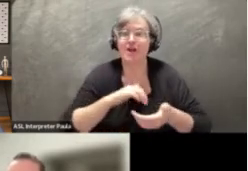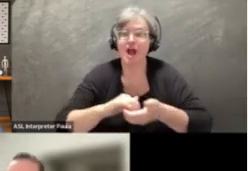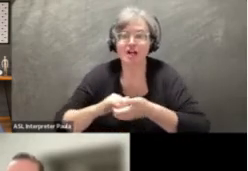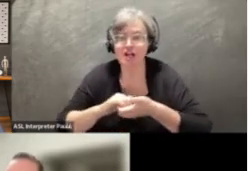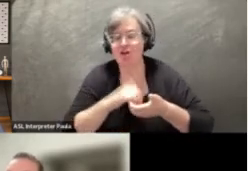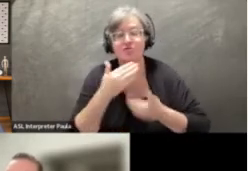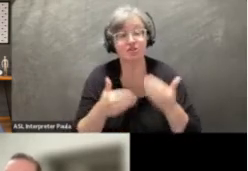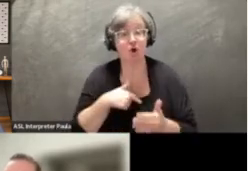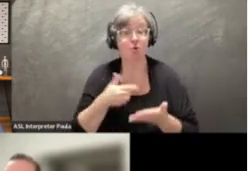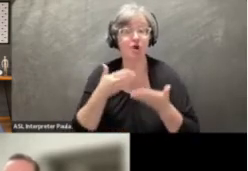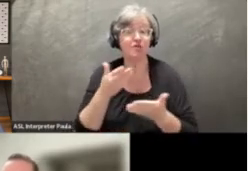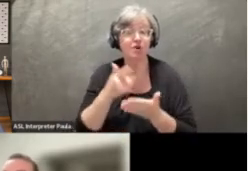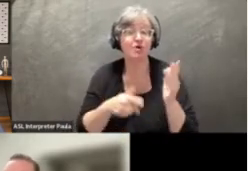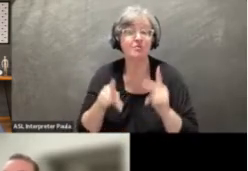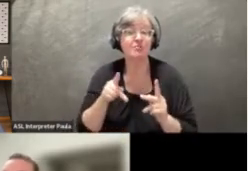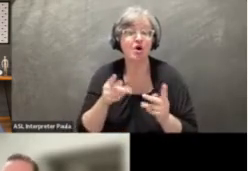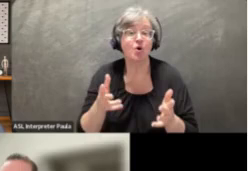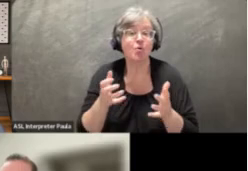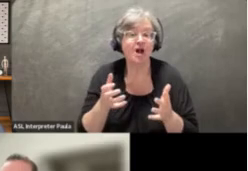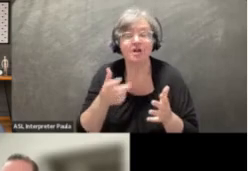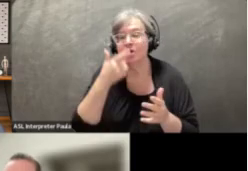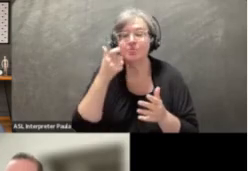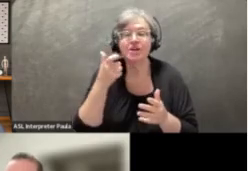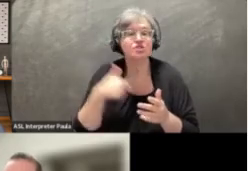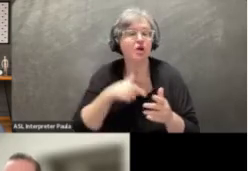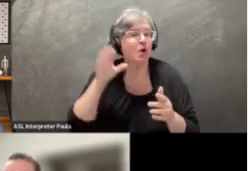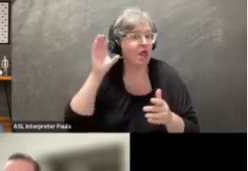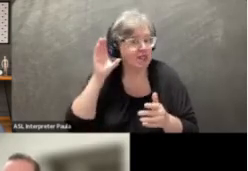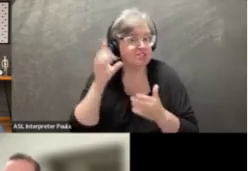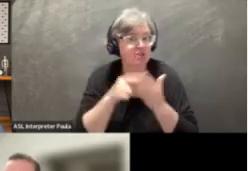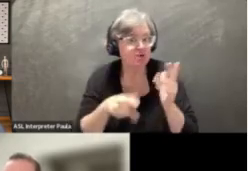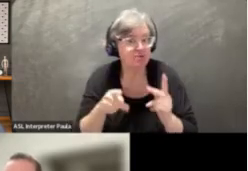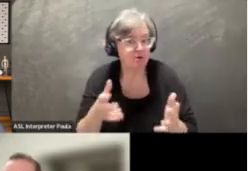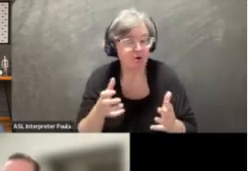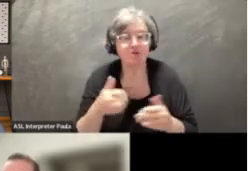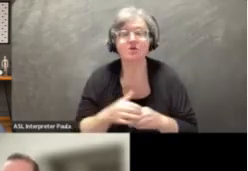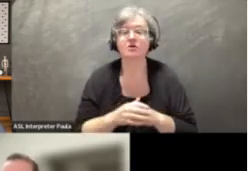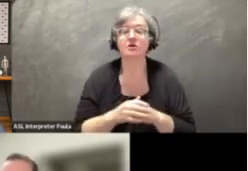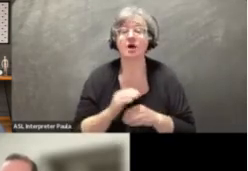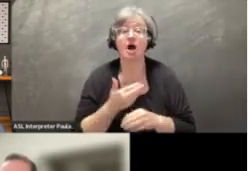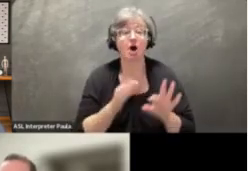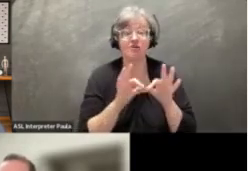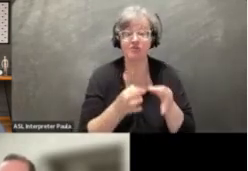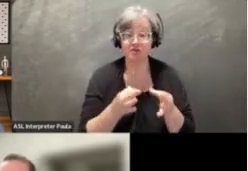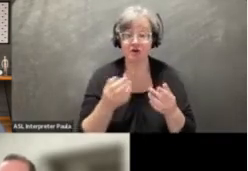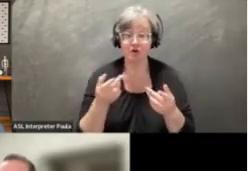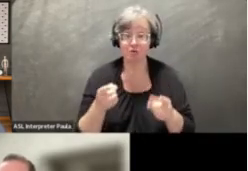wanted, because we were listening to what people wanted, and they were sharing that with us, our family members. Whenever we were getting a new referral